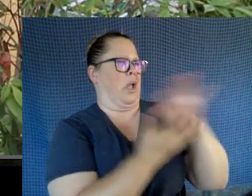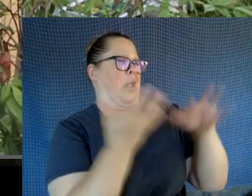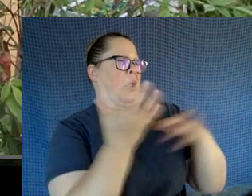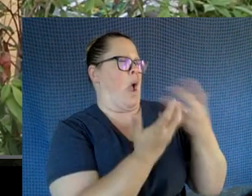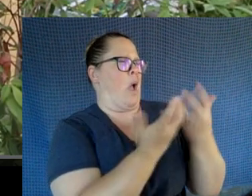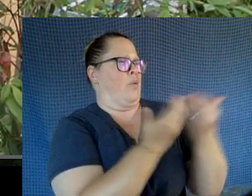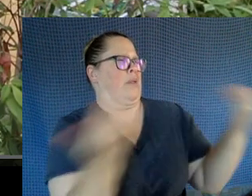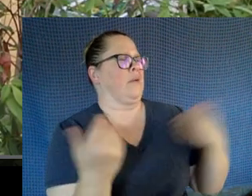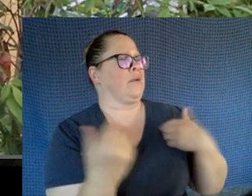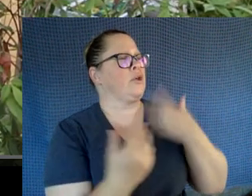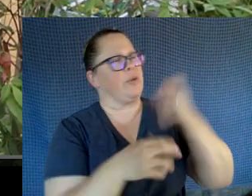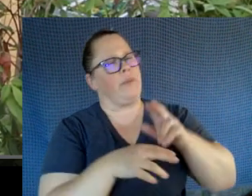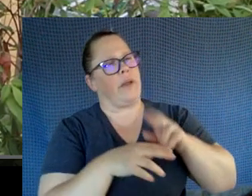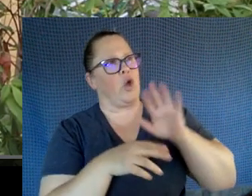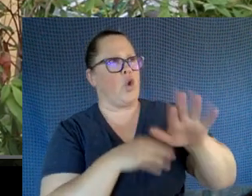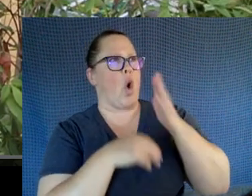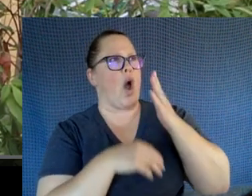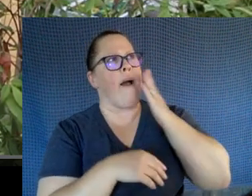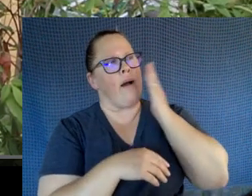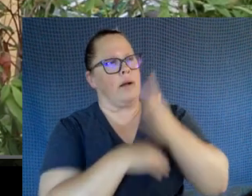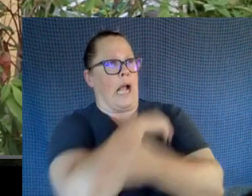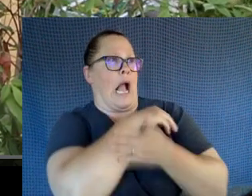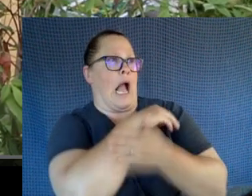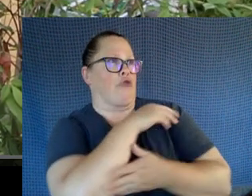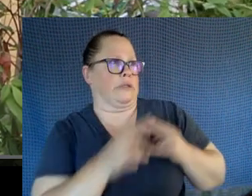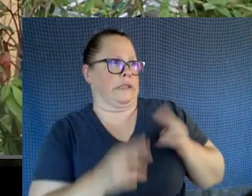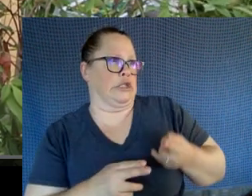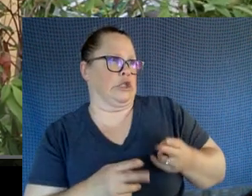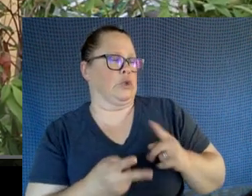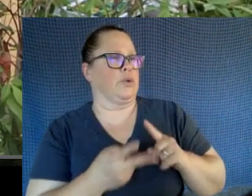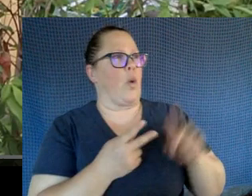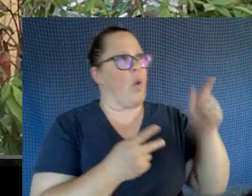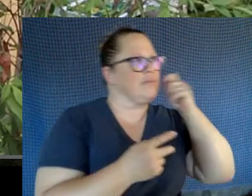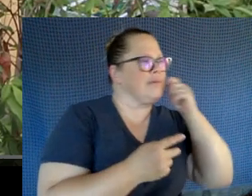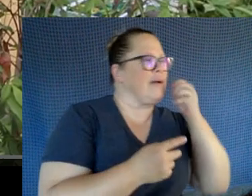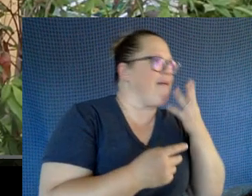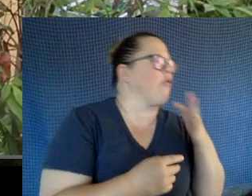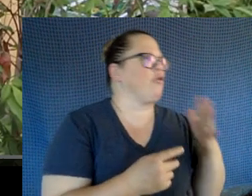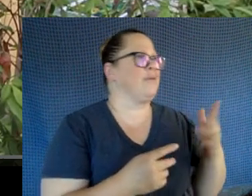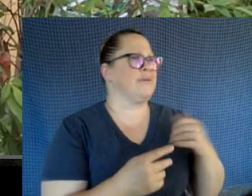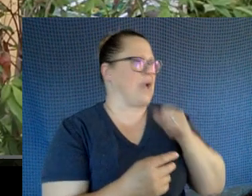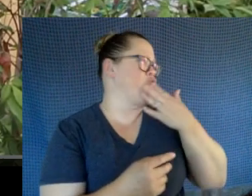nationality. Tt was not a just law but it was at the time and I'm so glad that